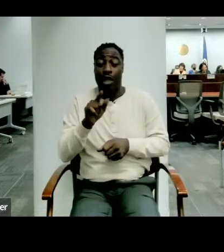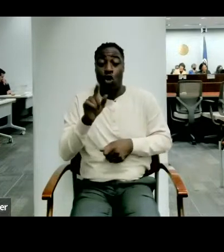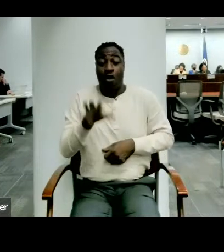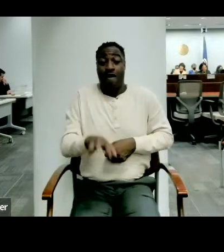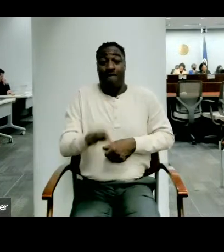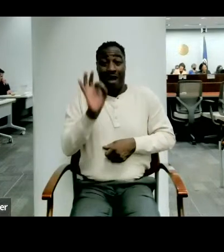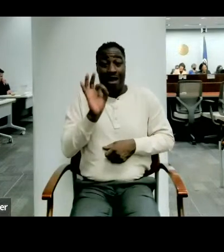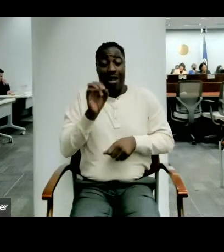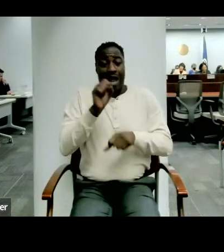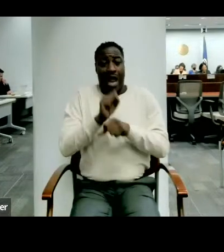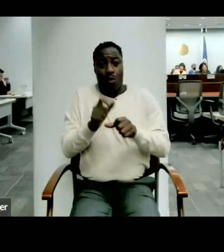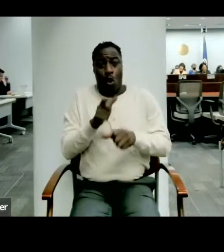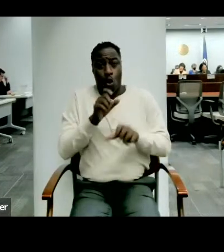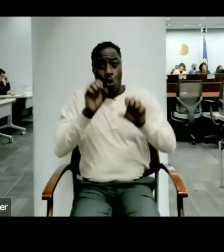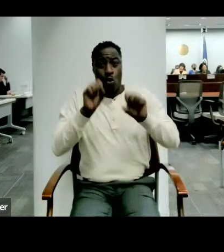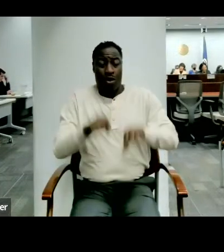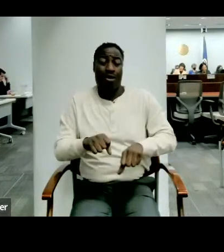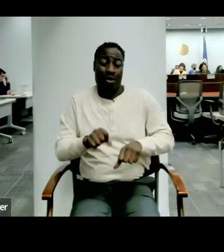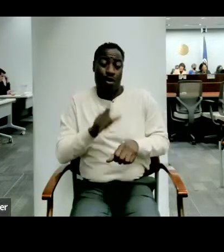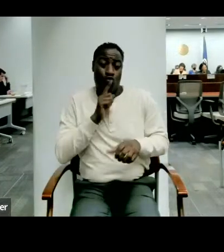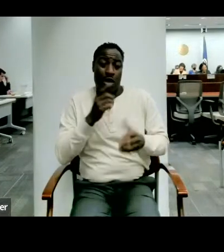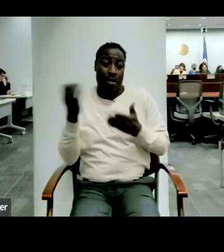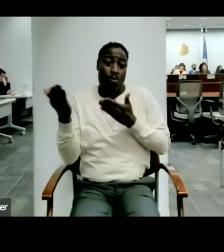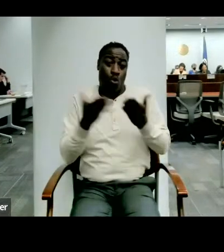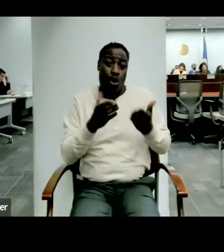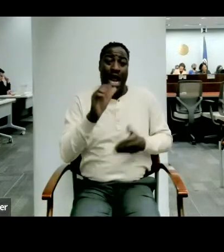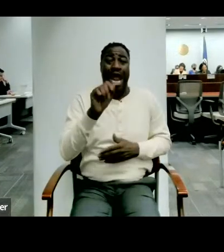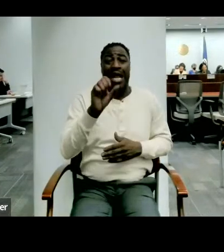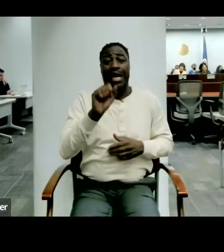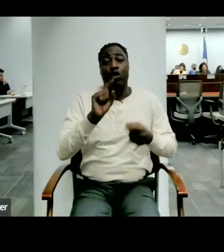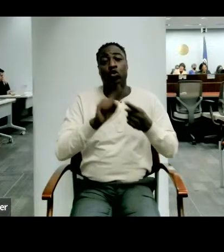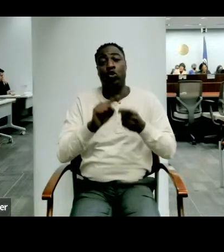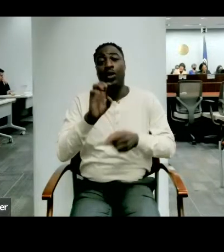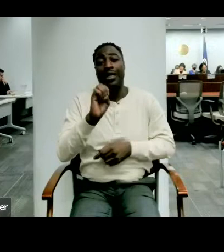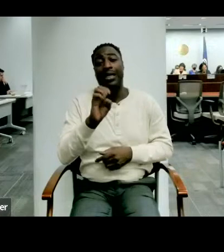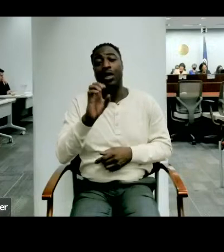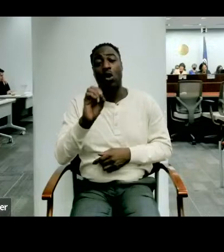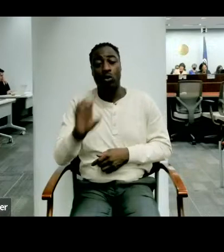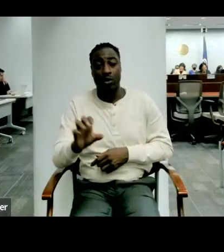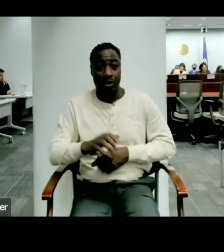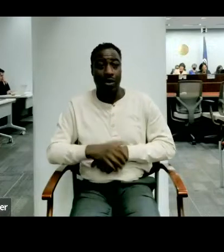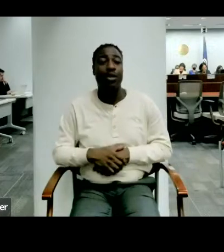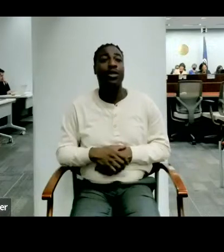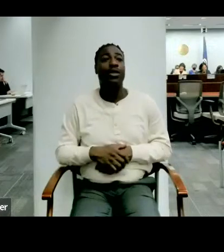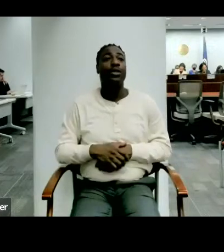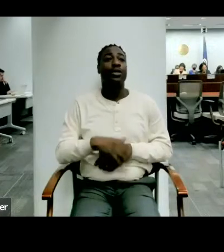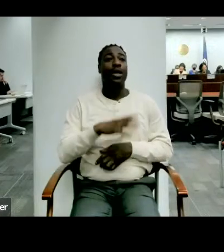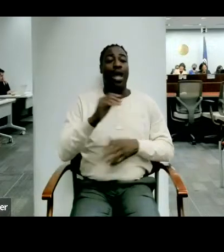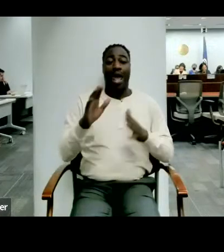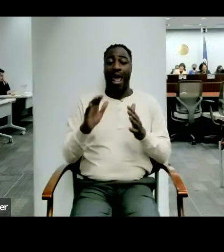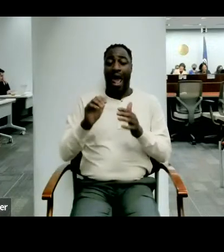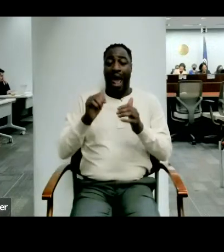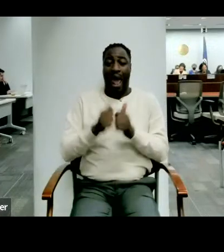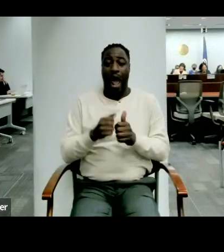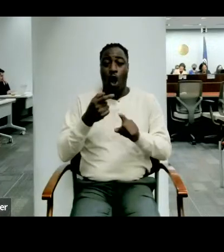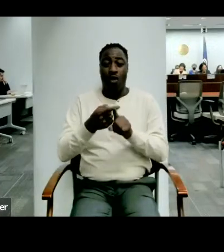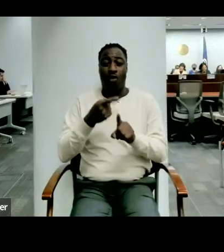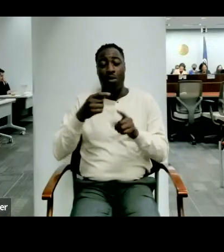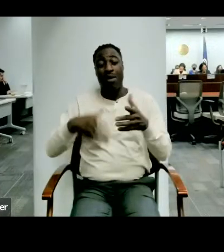who can bring these cases to the EEOC. And um, and how from the outside you can also